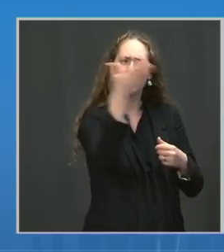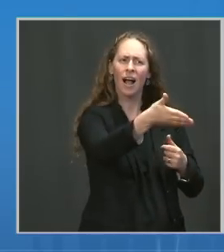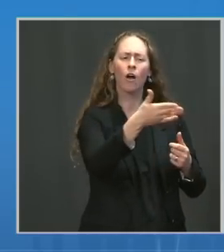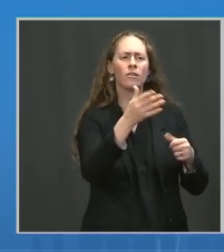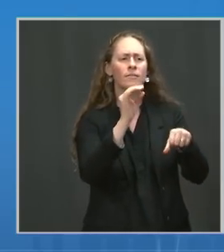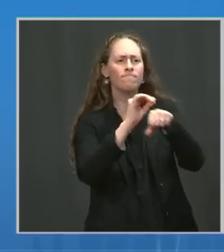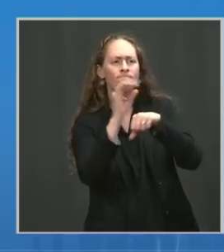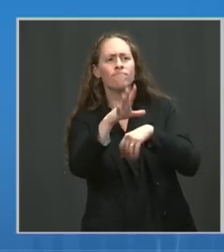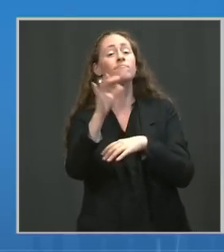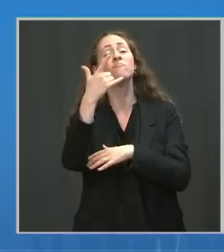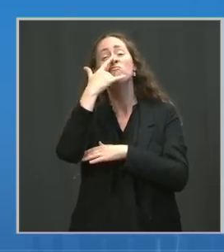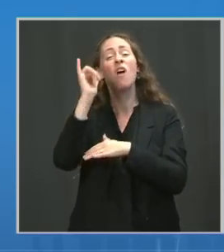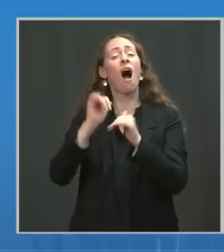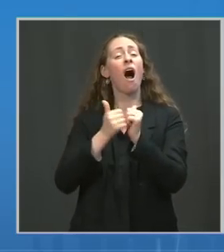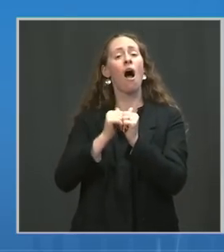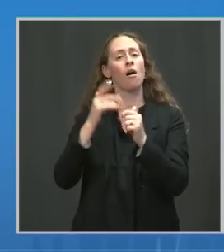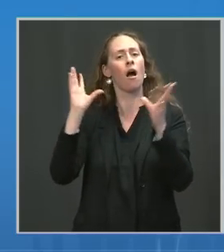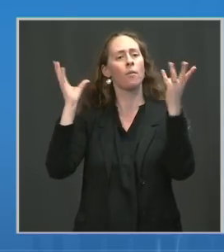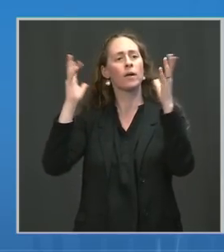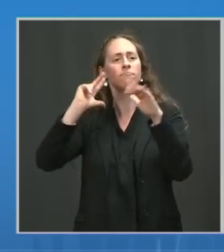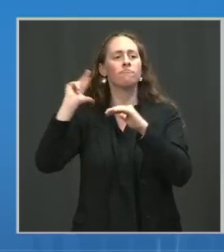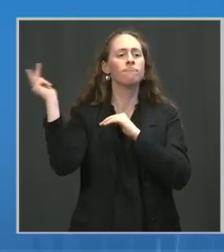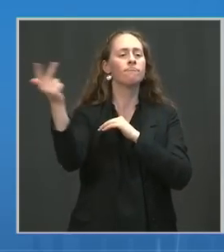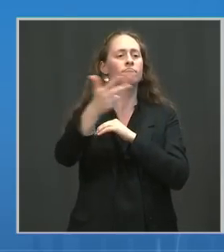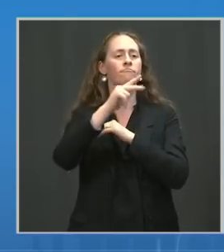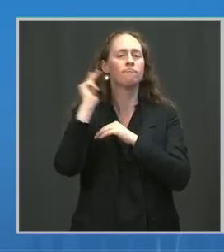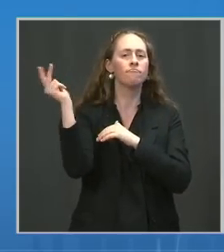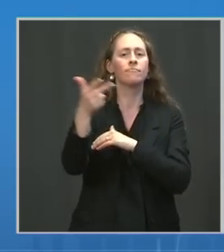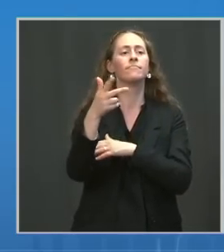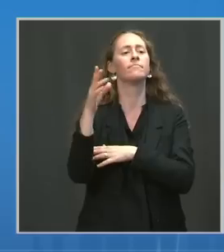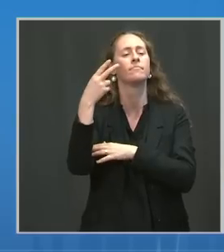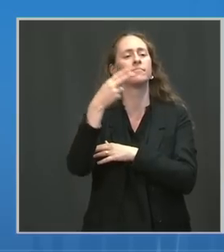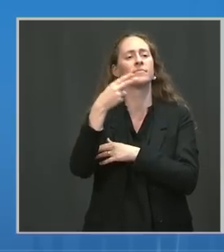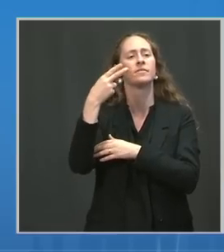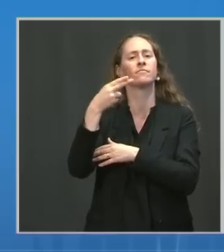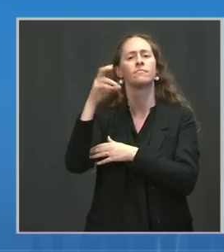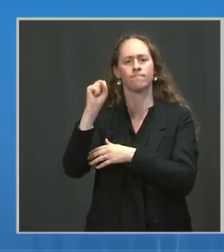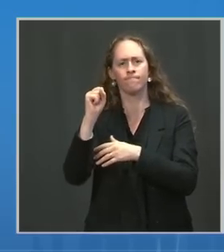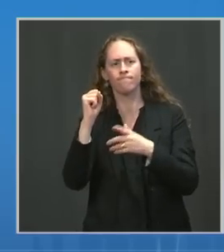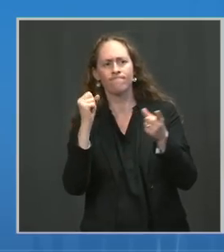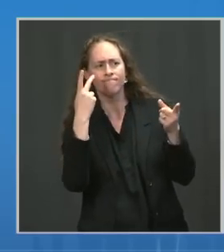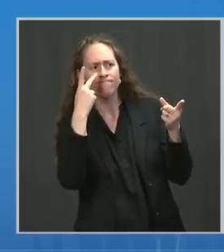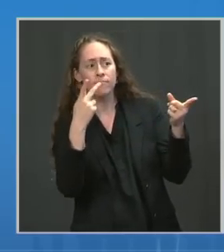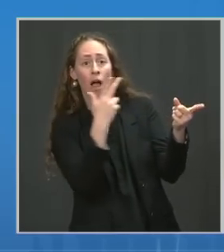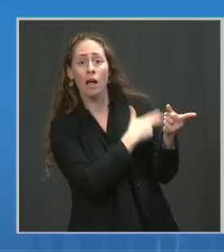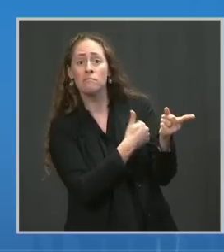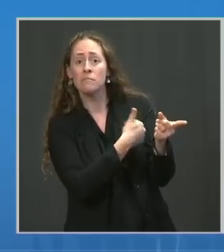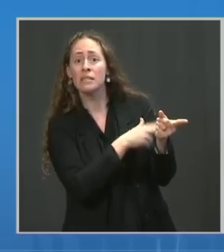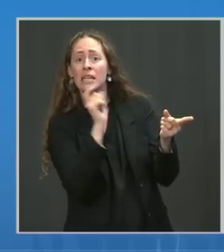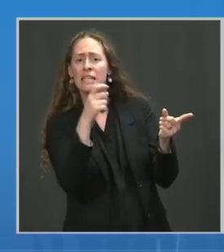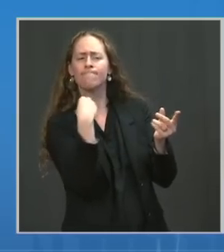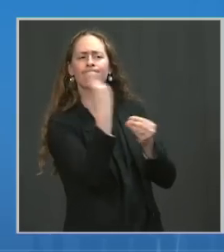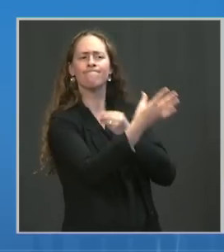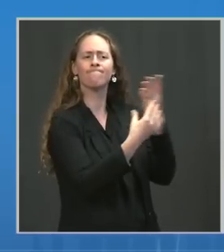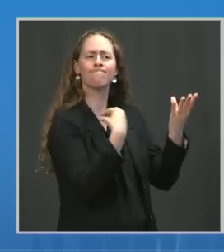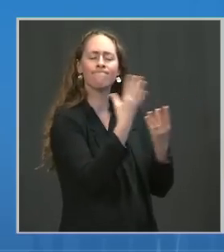are helping the state address their hospital needs. We're working with states like North Carolina on mobile vaccination clinics.